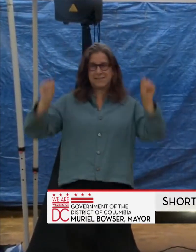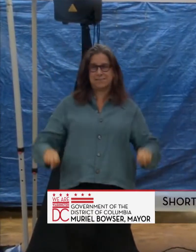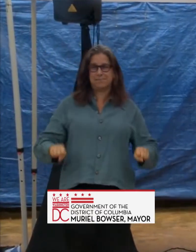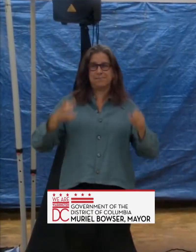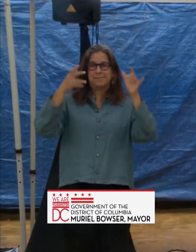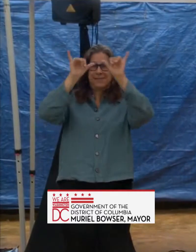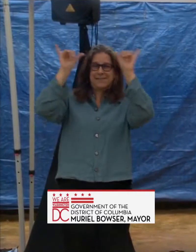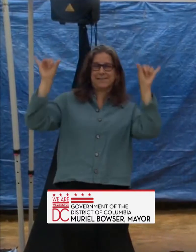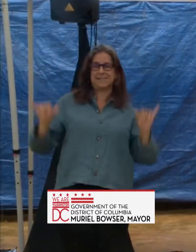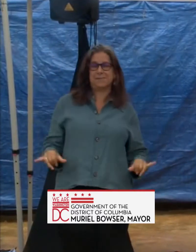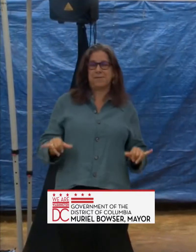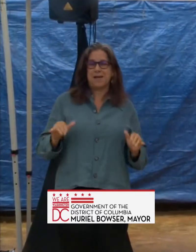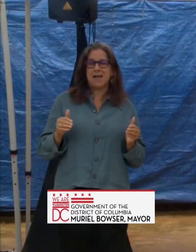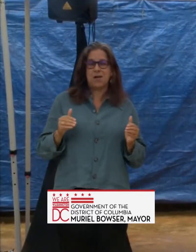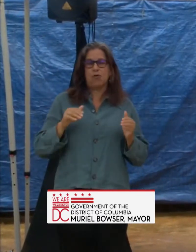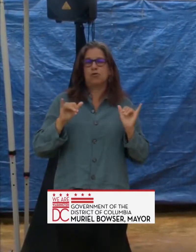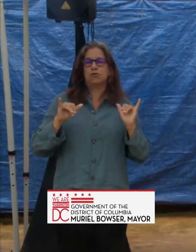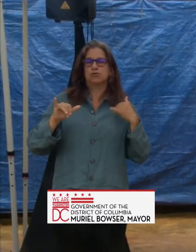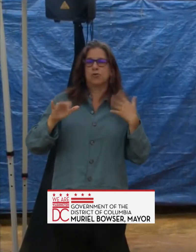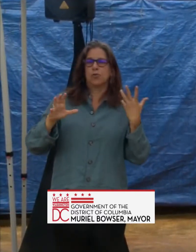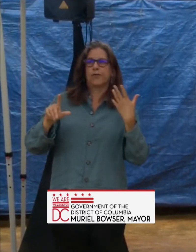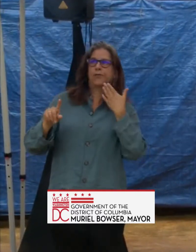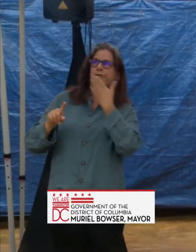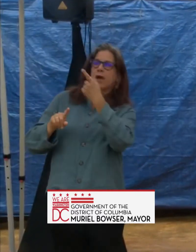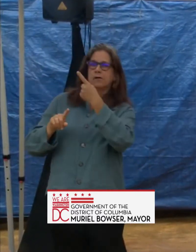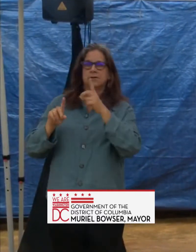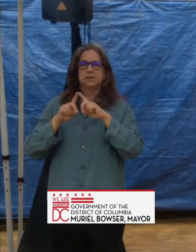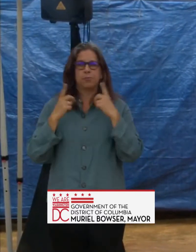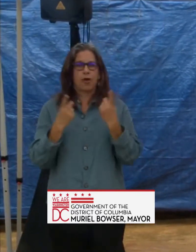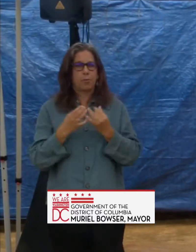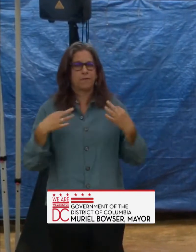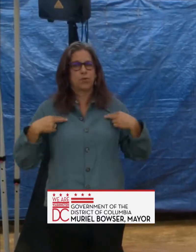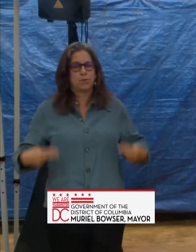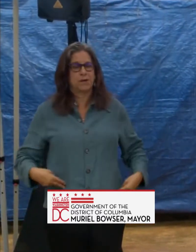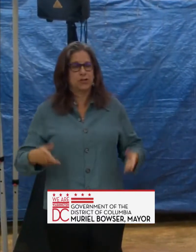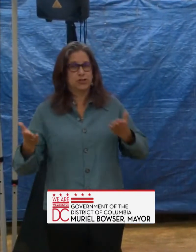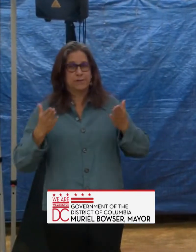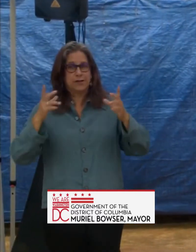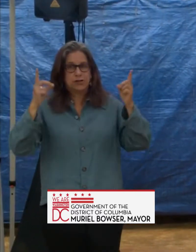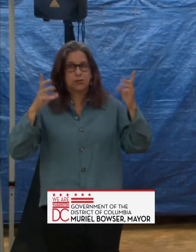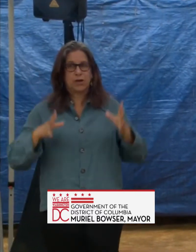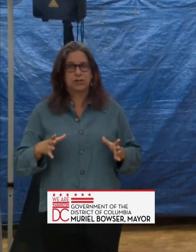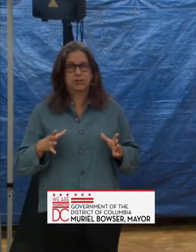DIRECTOR WHO JUST WAKES UP EVERY DAY TRYING TO MAKE LIFE BETTER